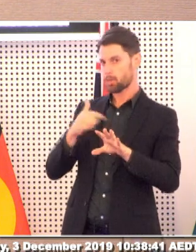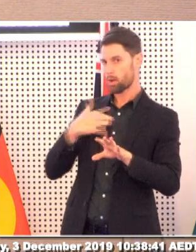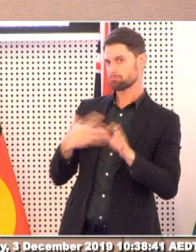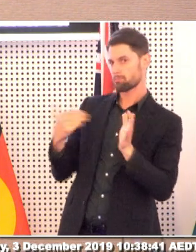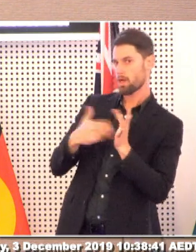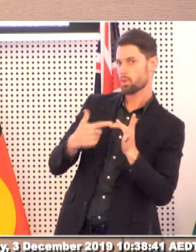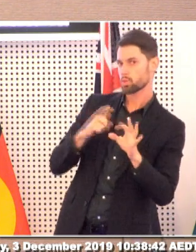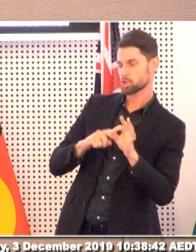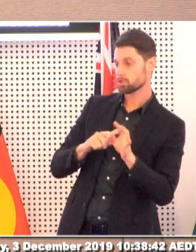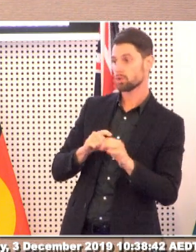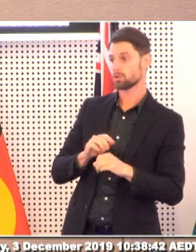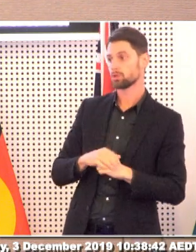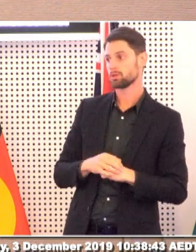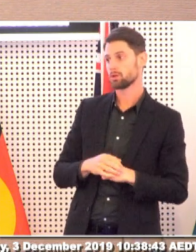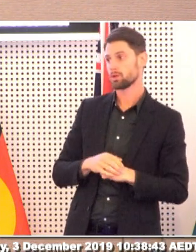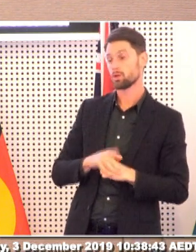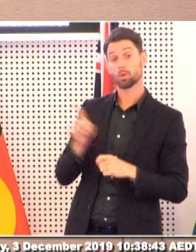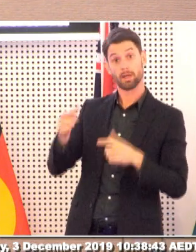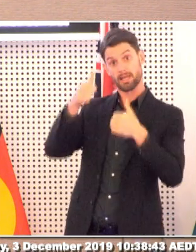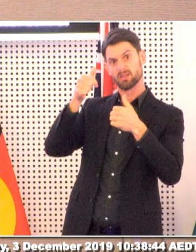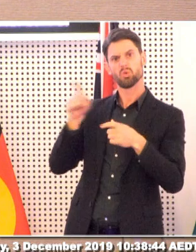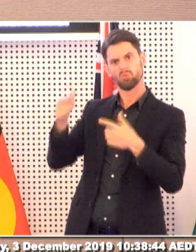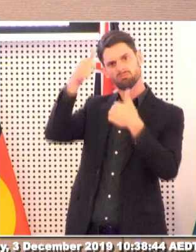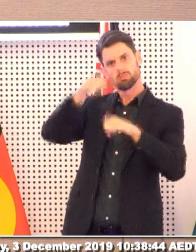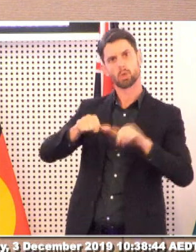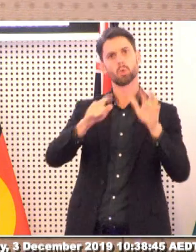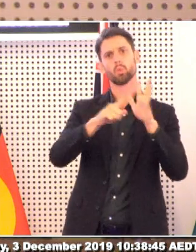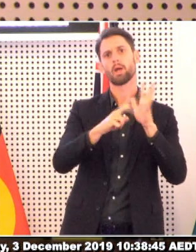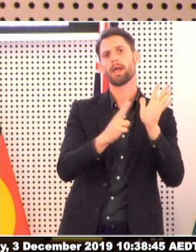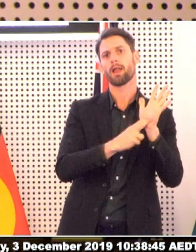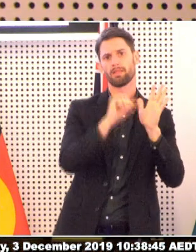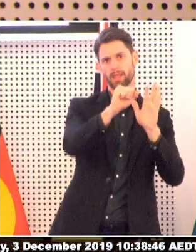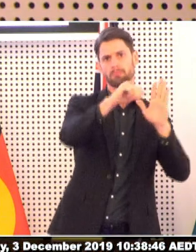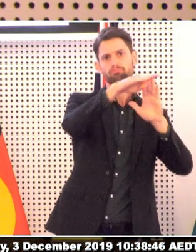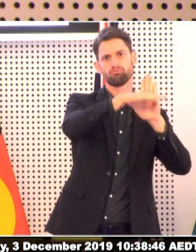You’re obviously familiar with the United Nations convention and in particular Article 19.